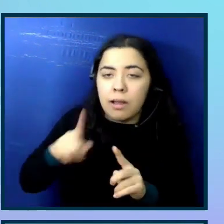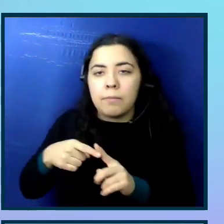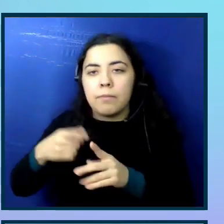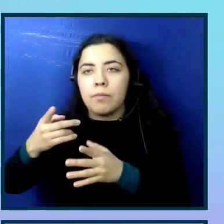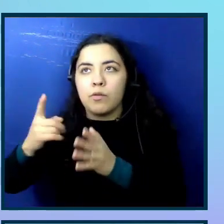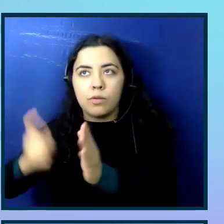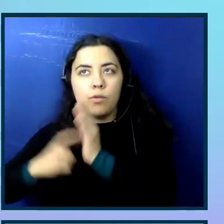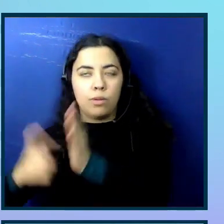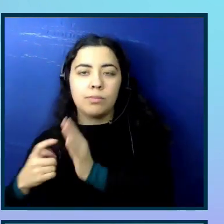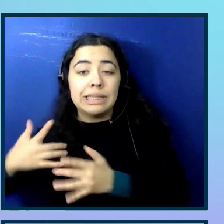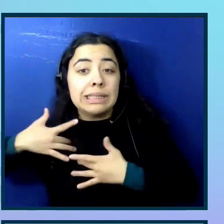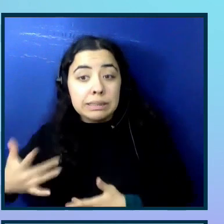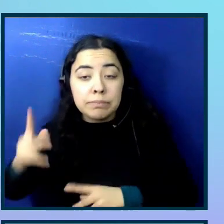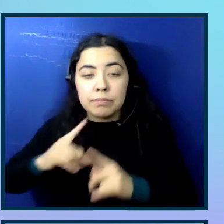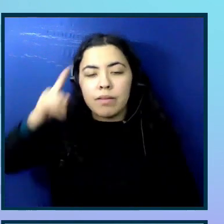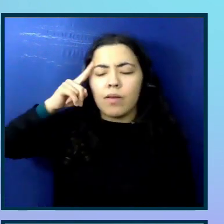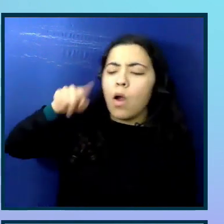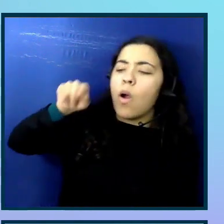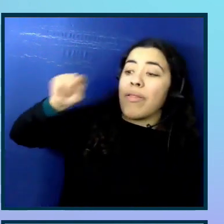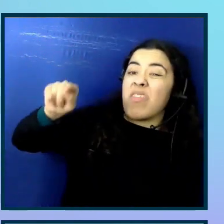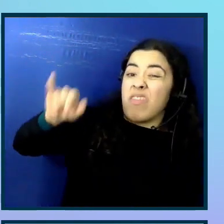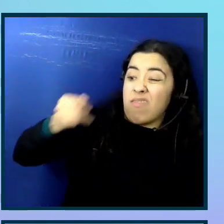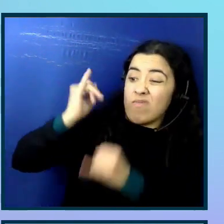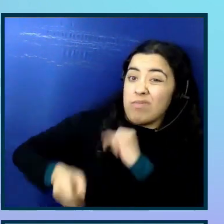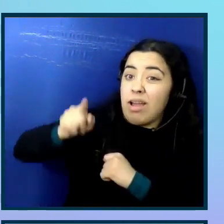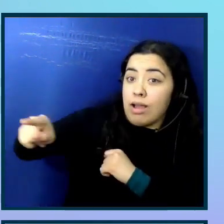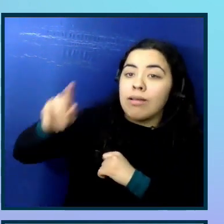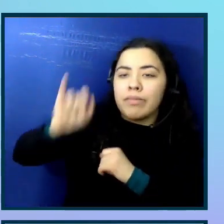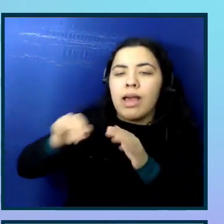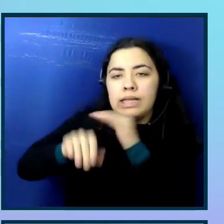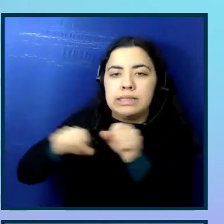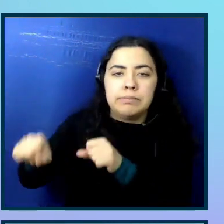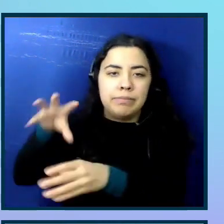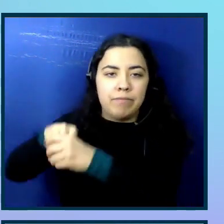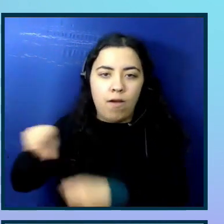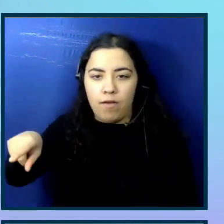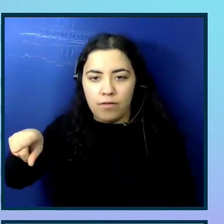to be the role of accessibility is usually in this phase where then accessibility's job was just to evaluate